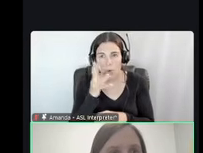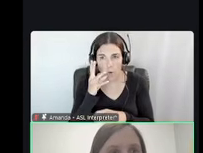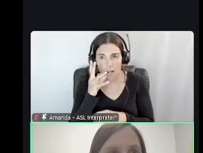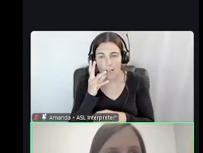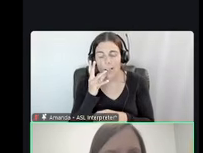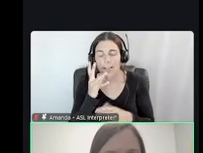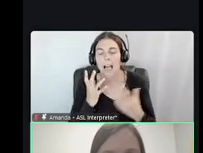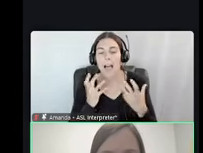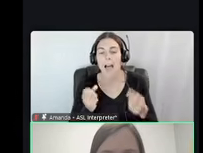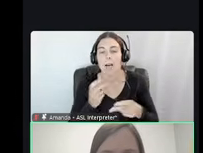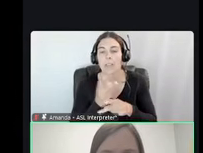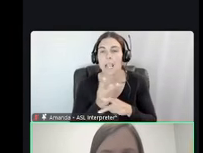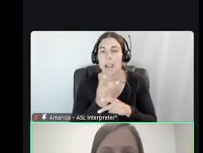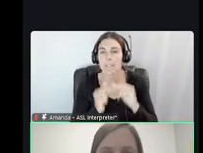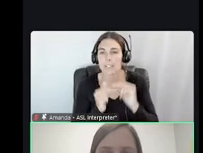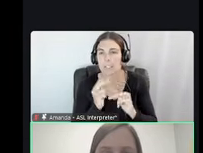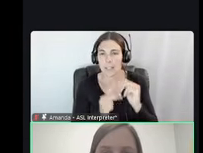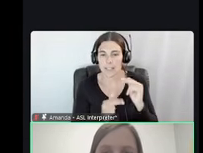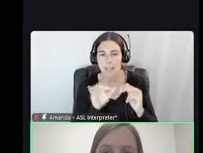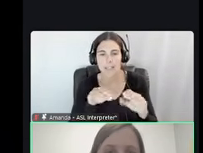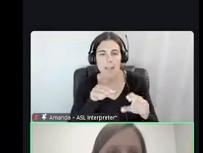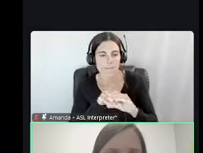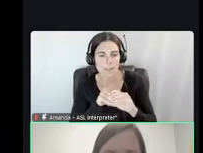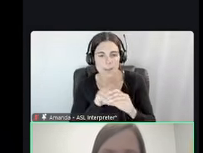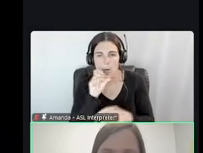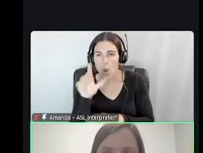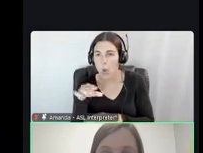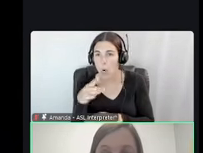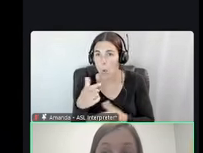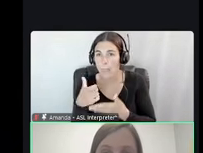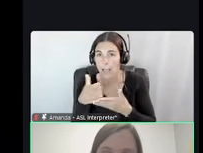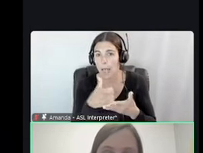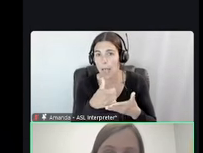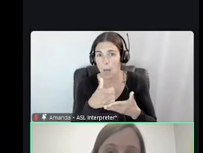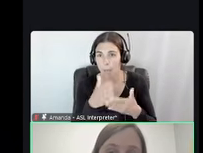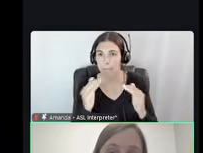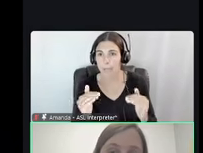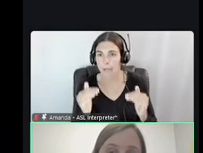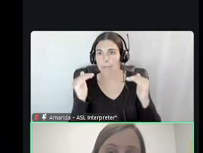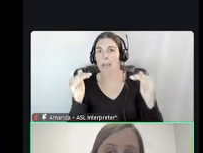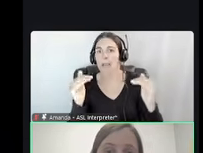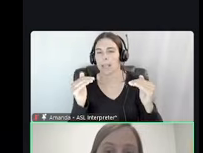we really see that this investment will not only help to advance care in our rural communities but